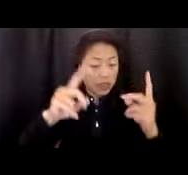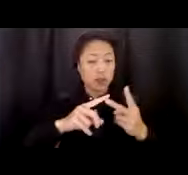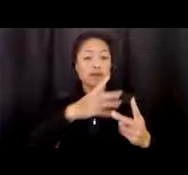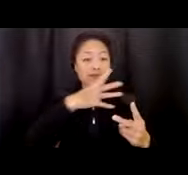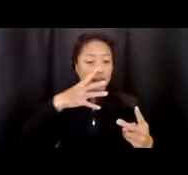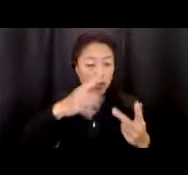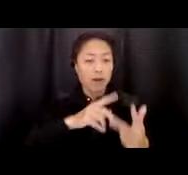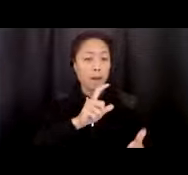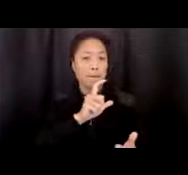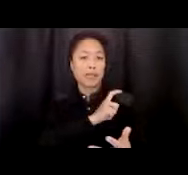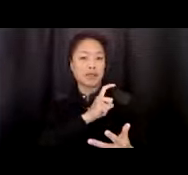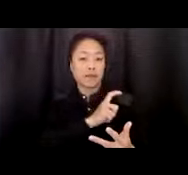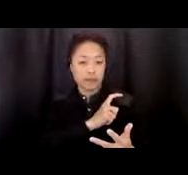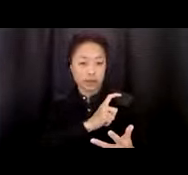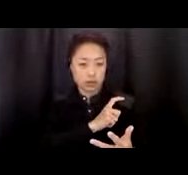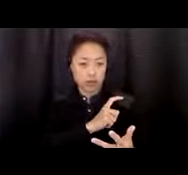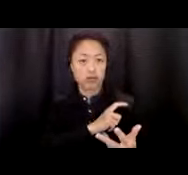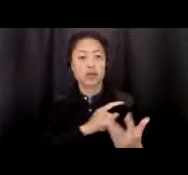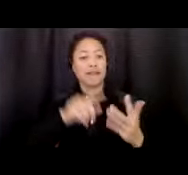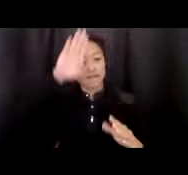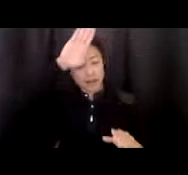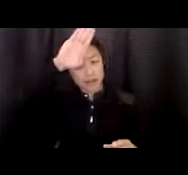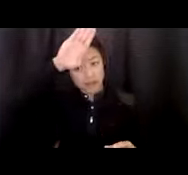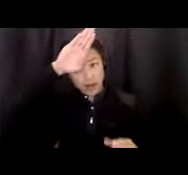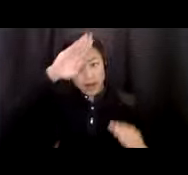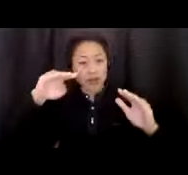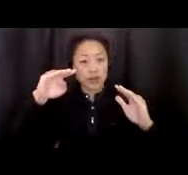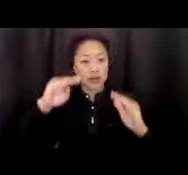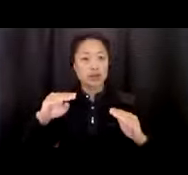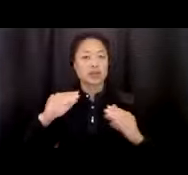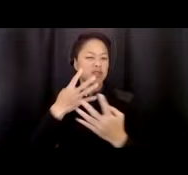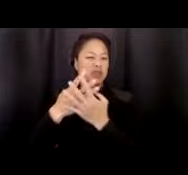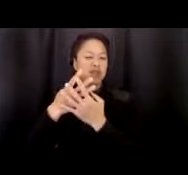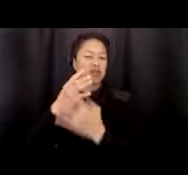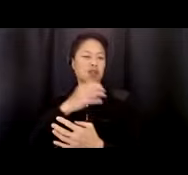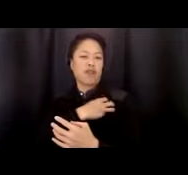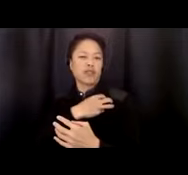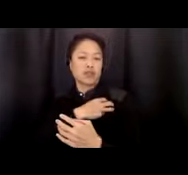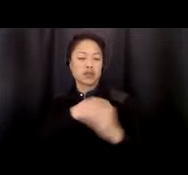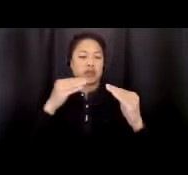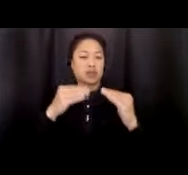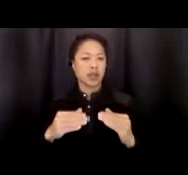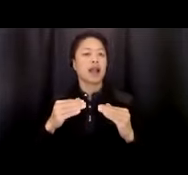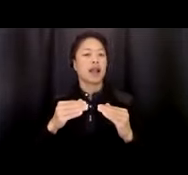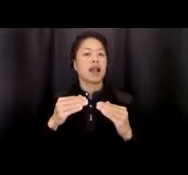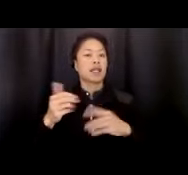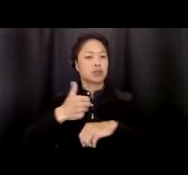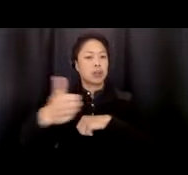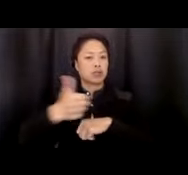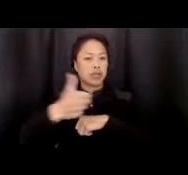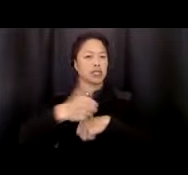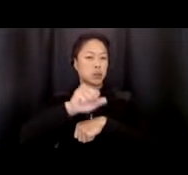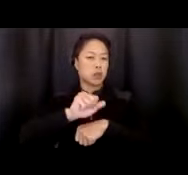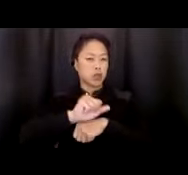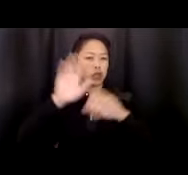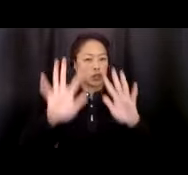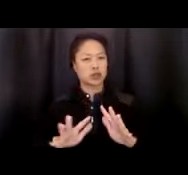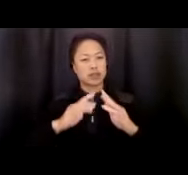officers, firefighters, corrections officers, and transportation workers, among others.